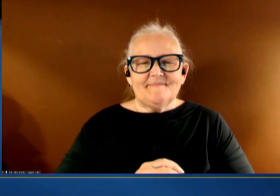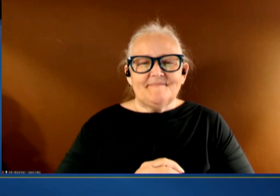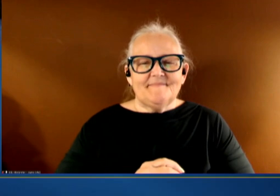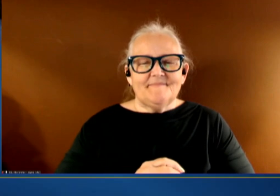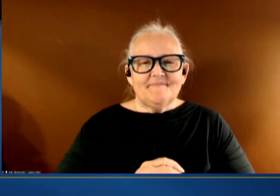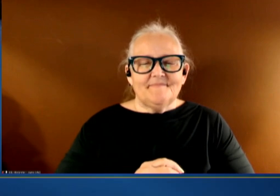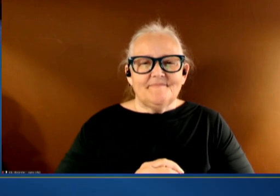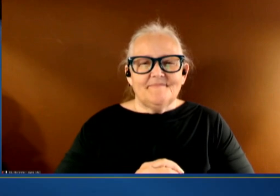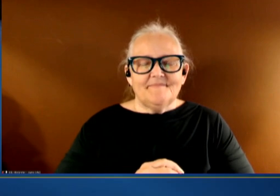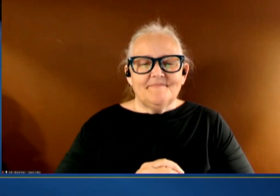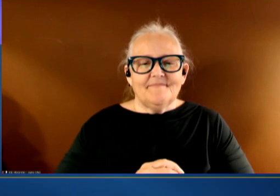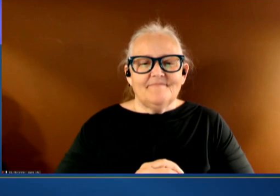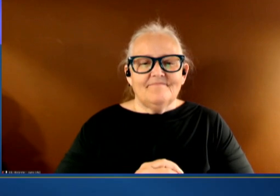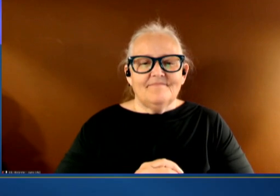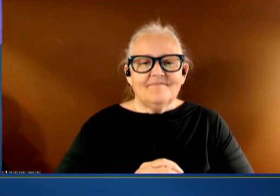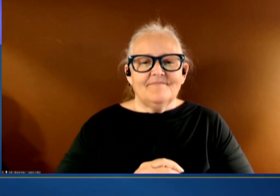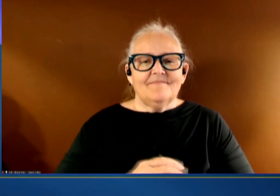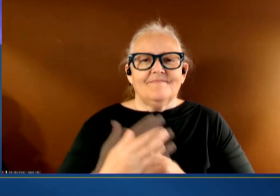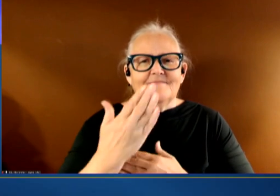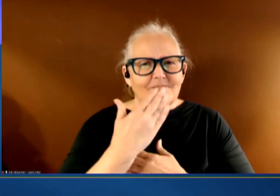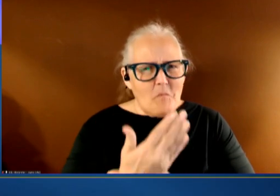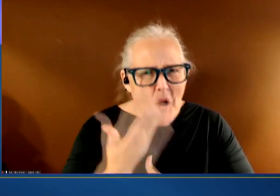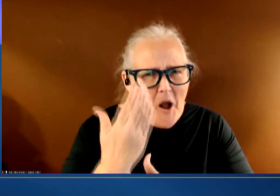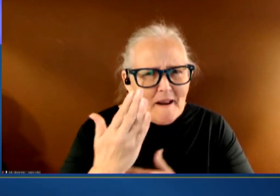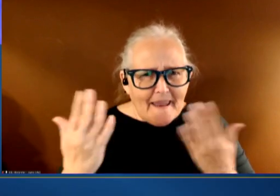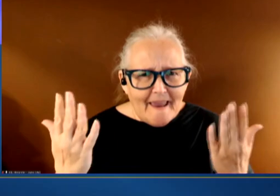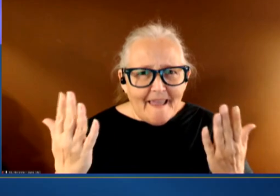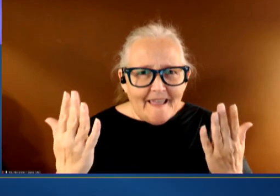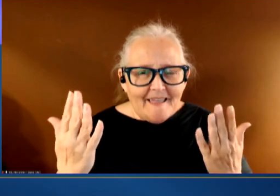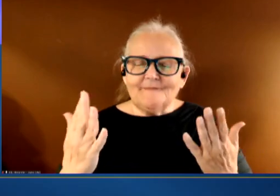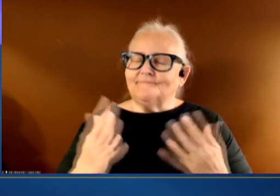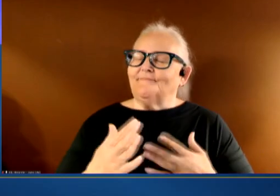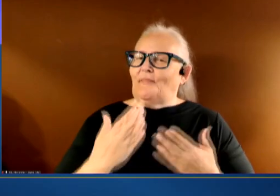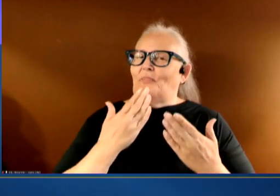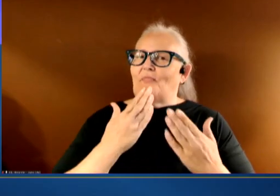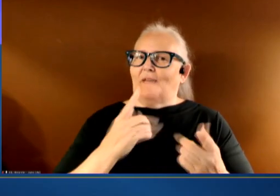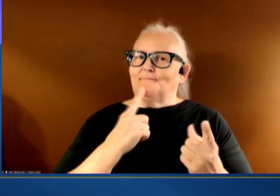Female Speaker: Good morning, everyone. Thank you. I know we have a few people are